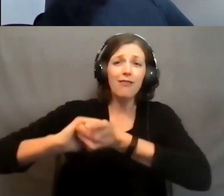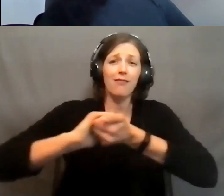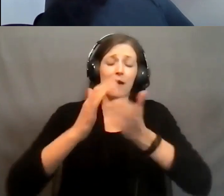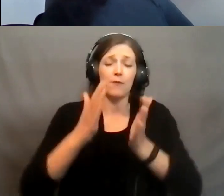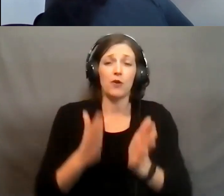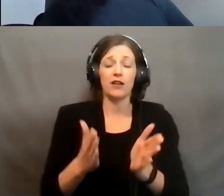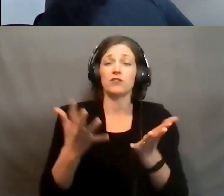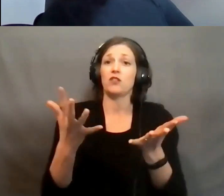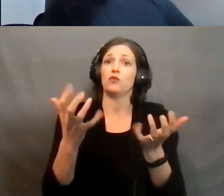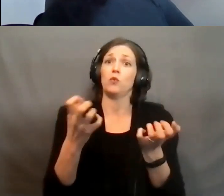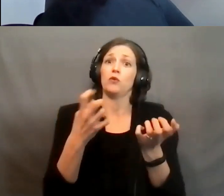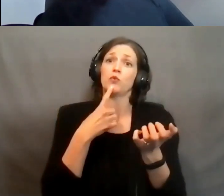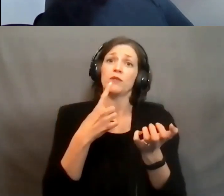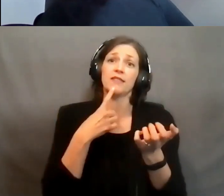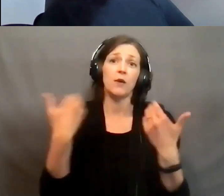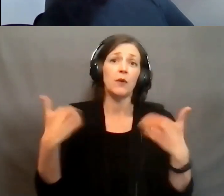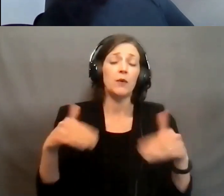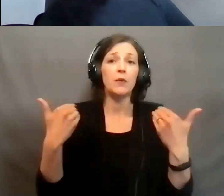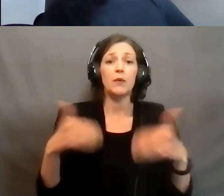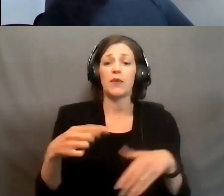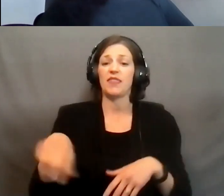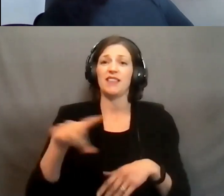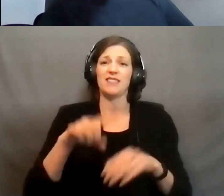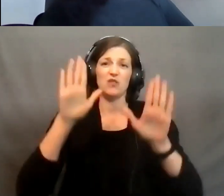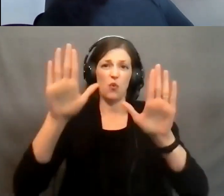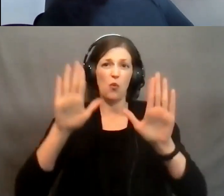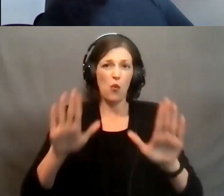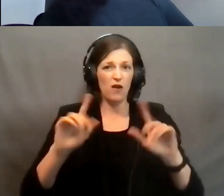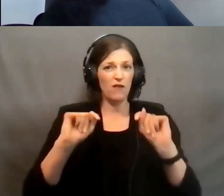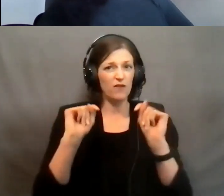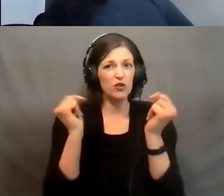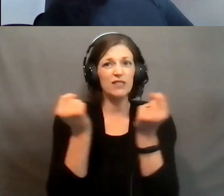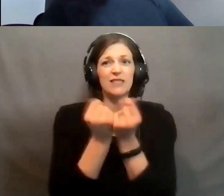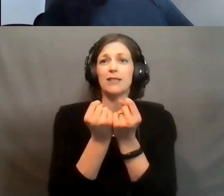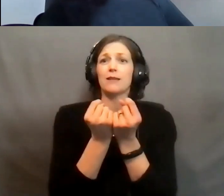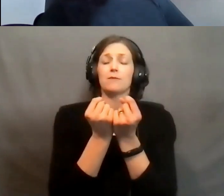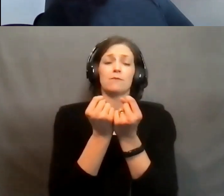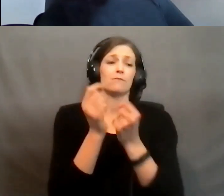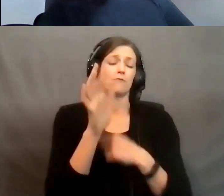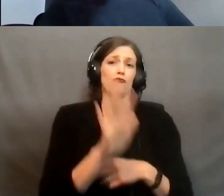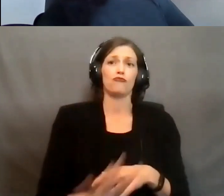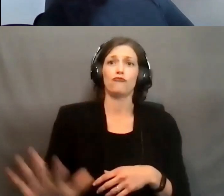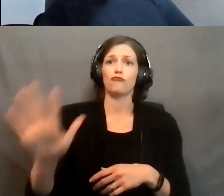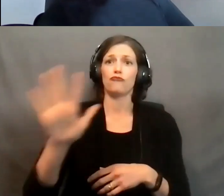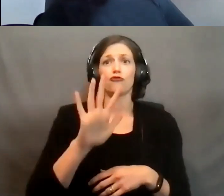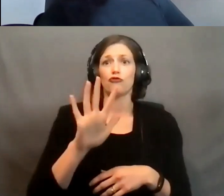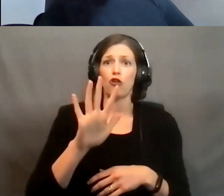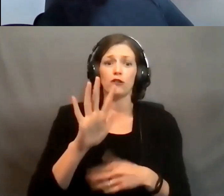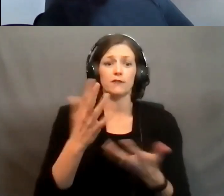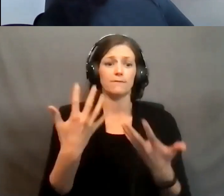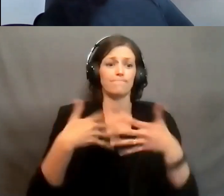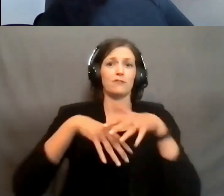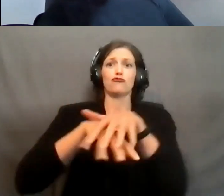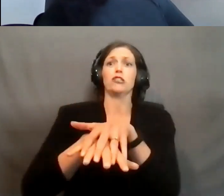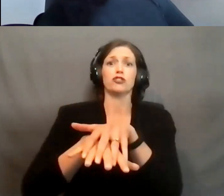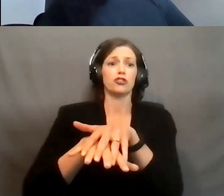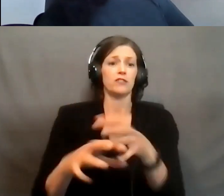13:06:22 wonderful team this is of colleagues across 13:06:25 the integration 13:06:30 of many pieces.